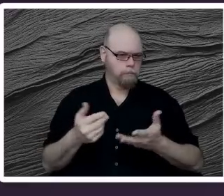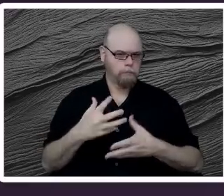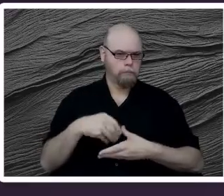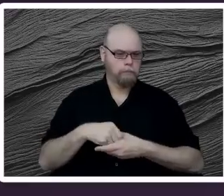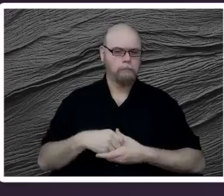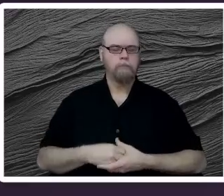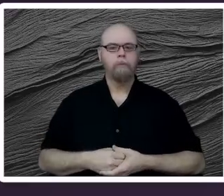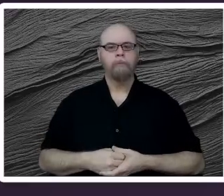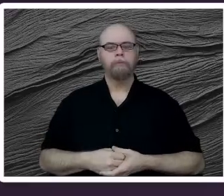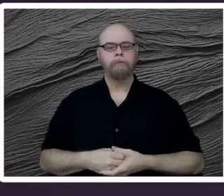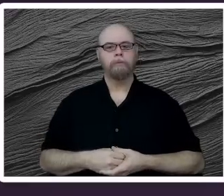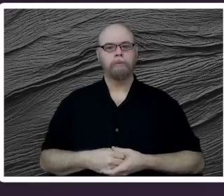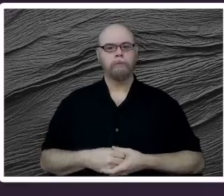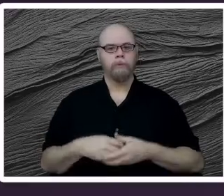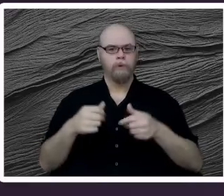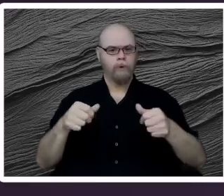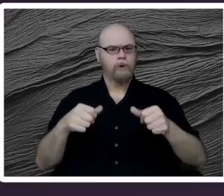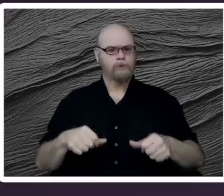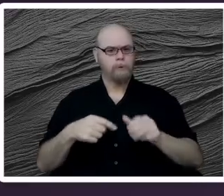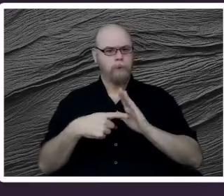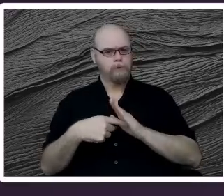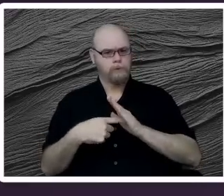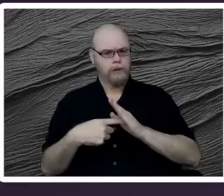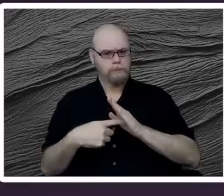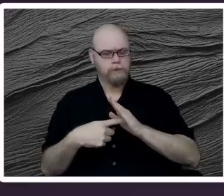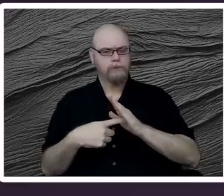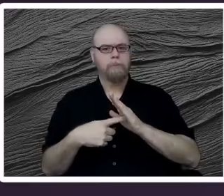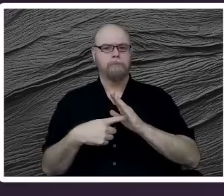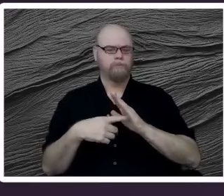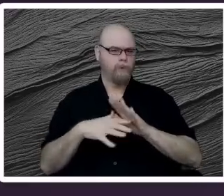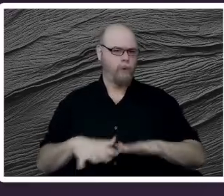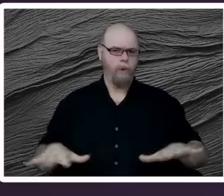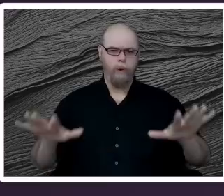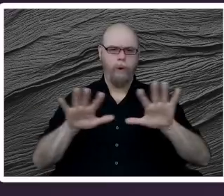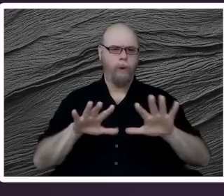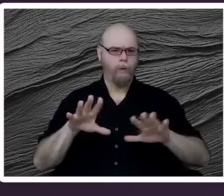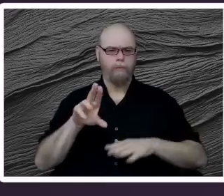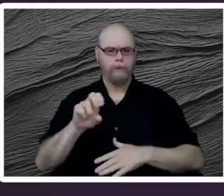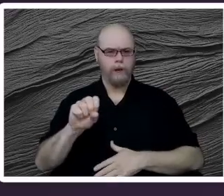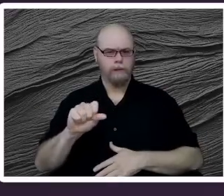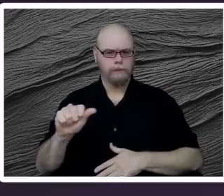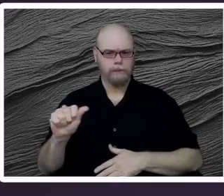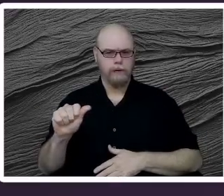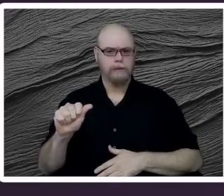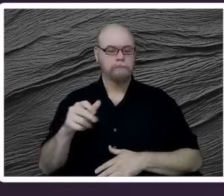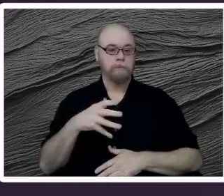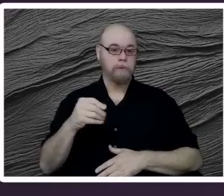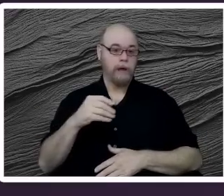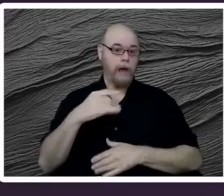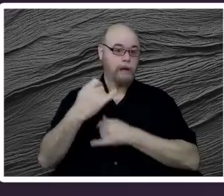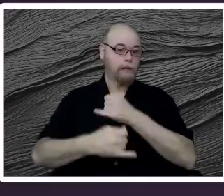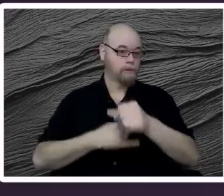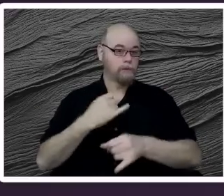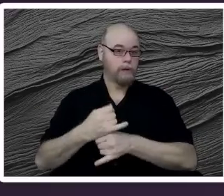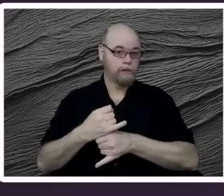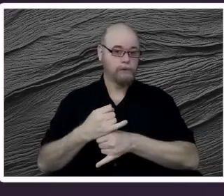exhibitions are available all over the United States and even internationally. This particular